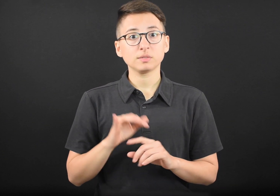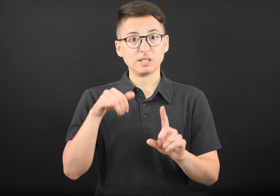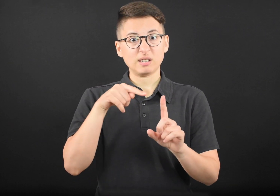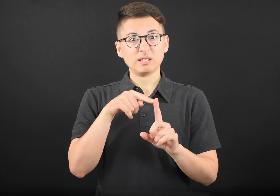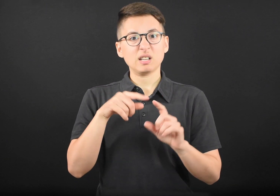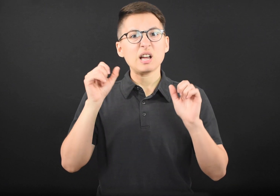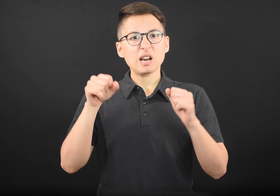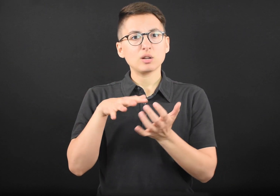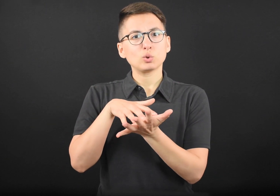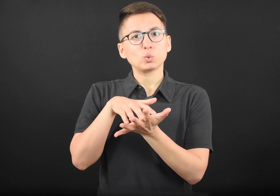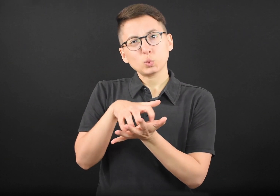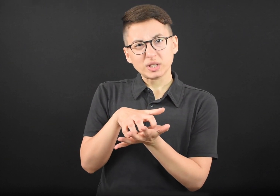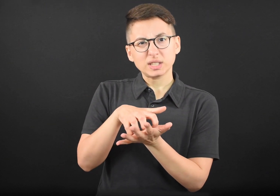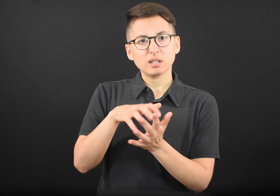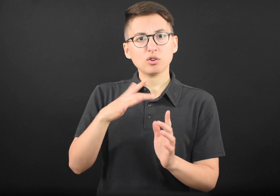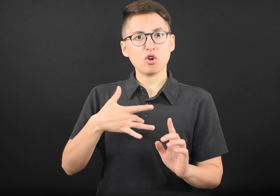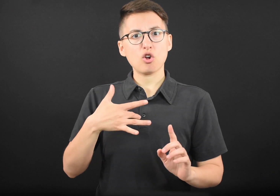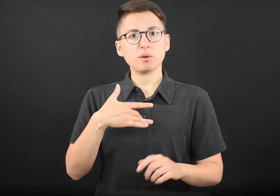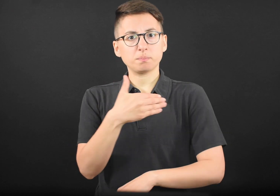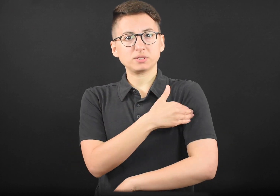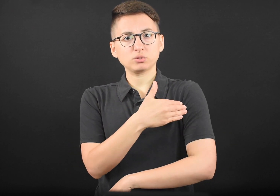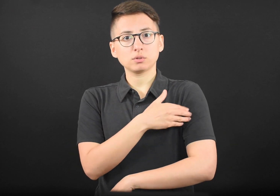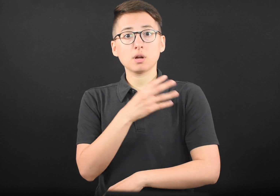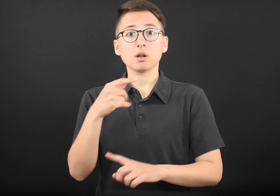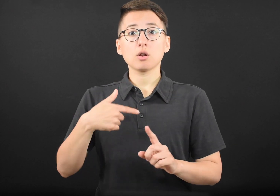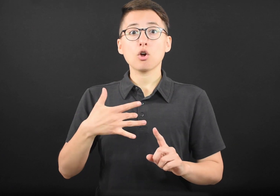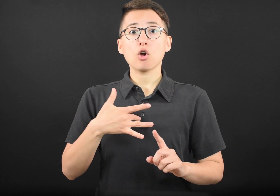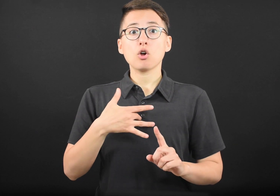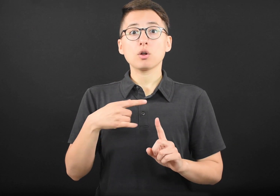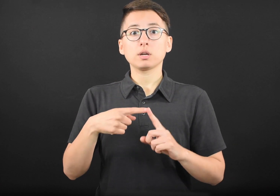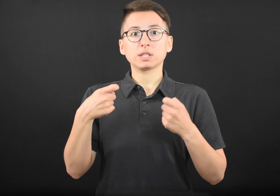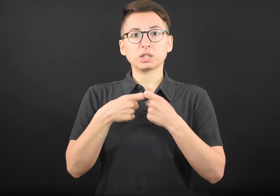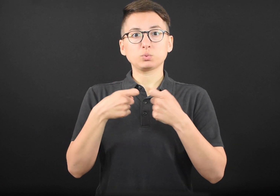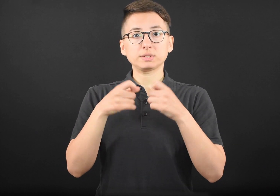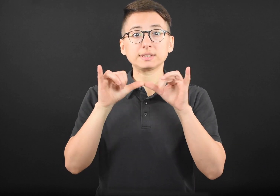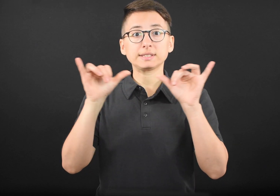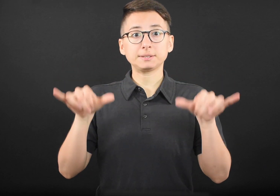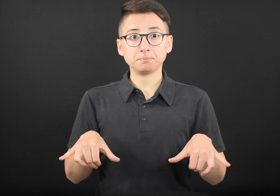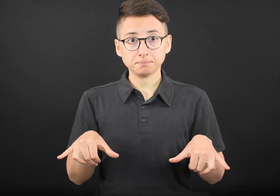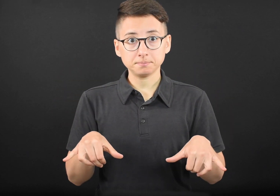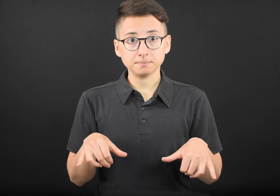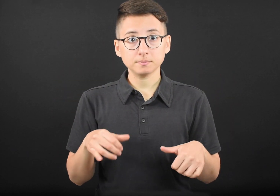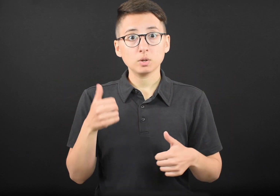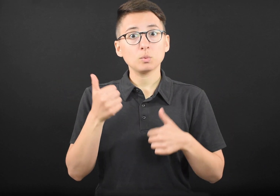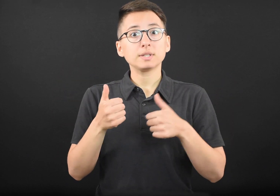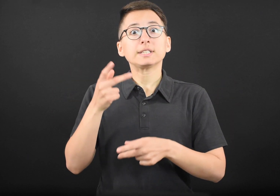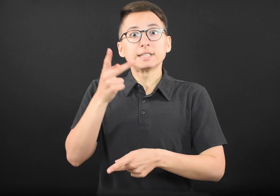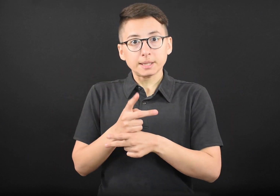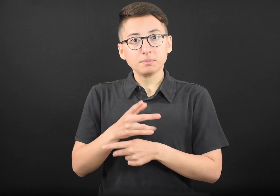weaken the heart muscle and the heart’s electrical system, which keeps the heart pumping regularly.